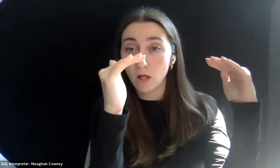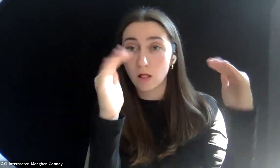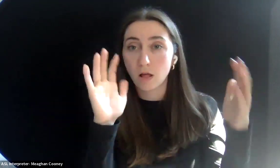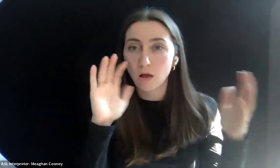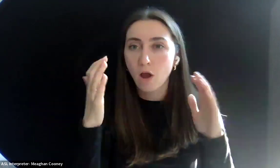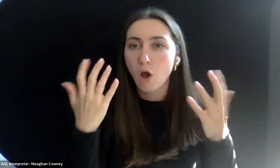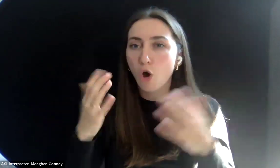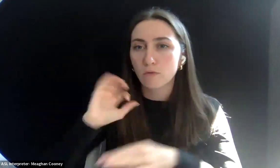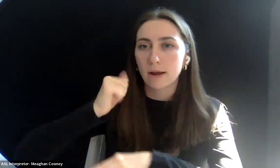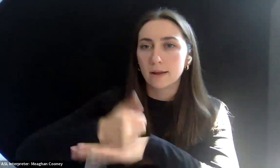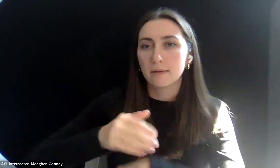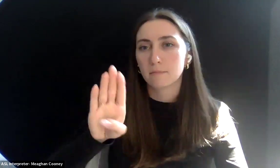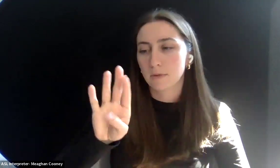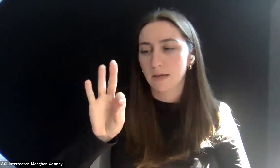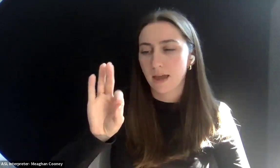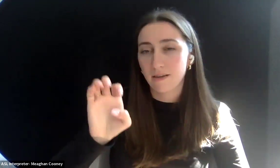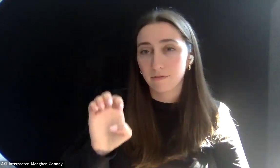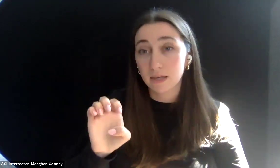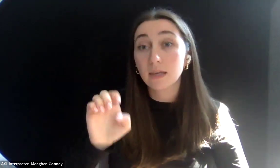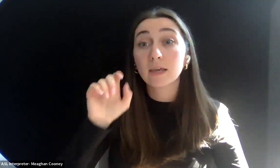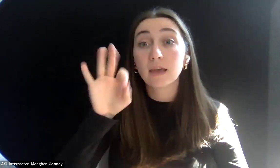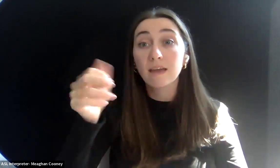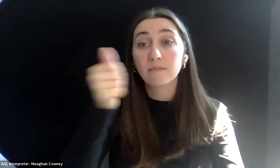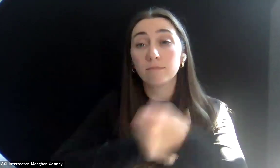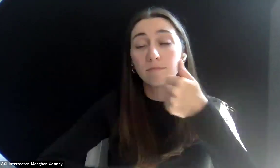If you're in the 100 year floodplain or if you're in the